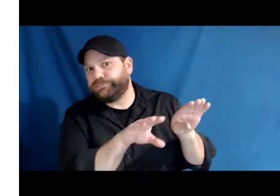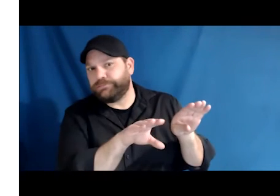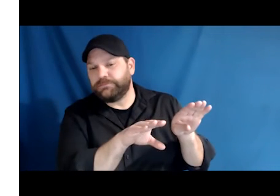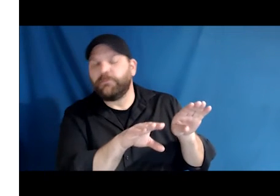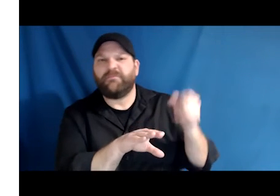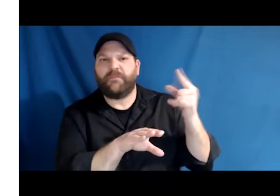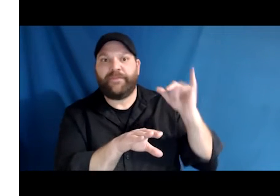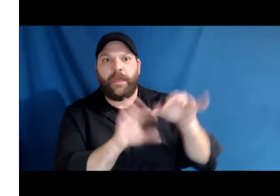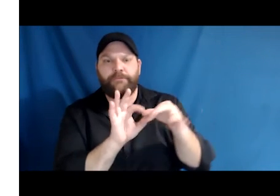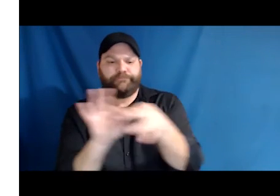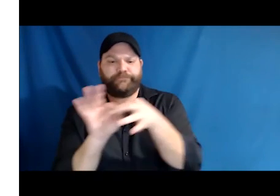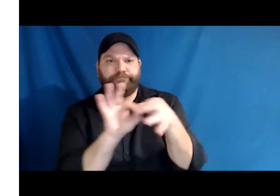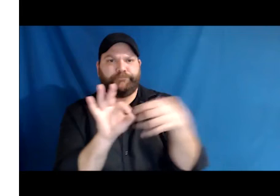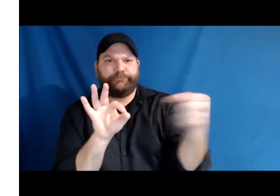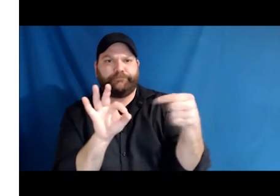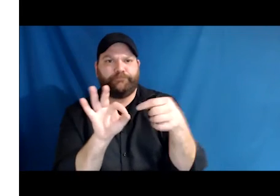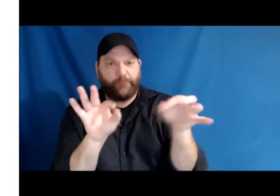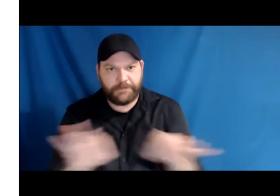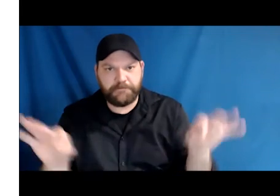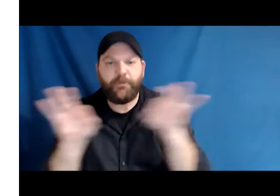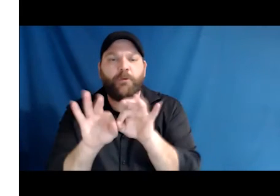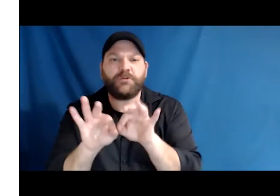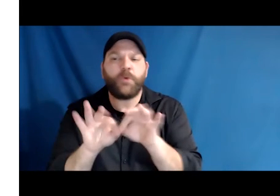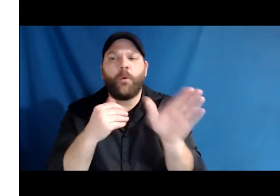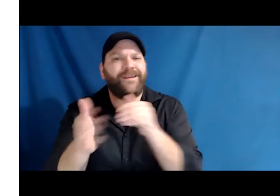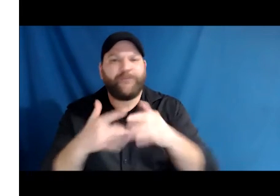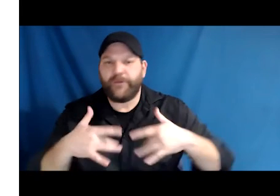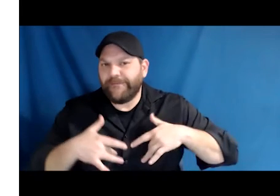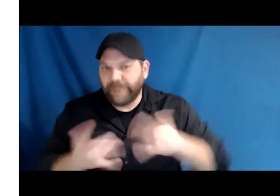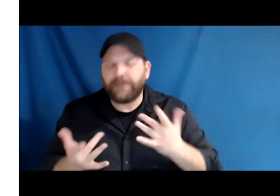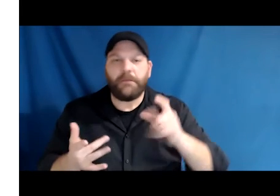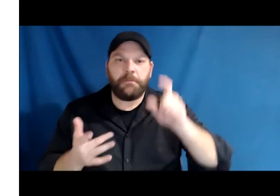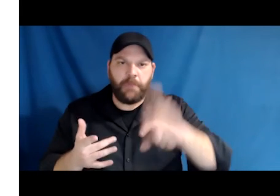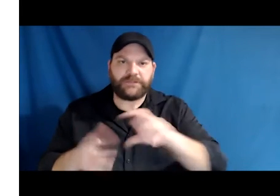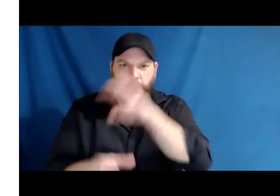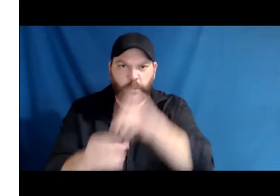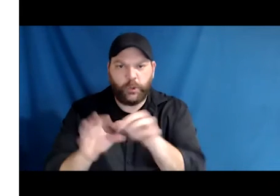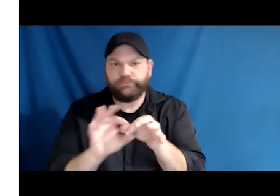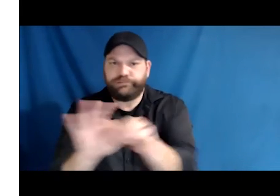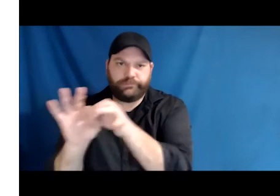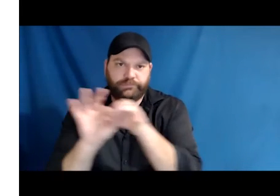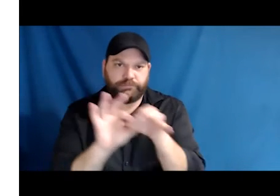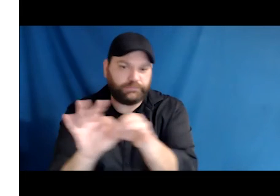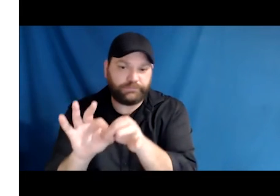and we made sure that was what we focused on from the very beginning as we were planning. And at the end of the day that's what mattered most,